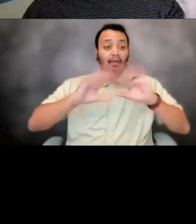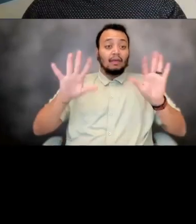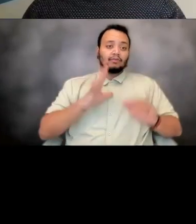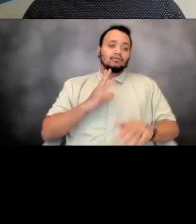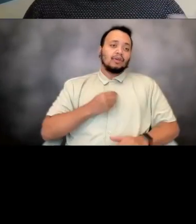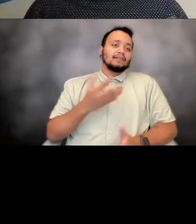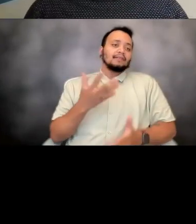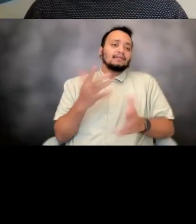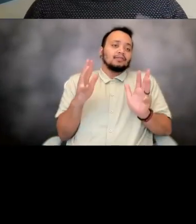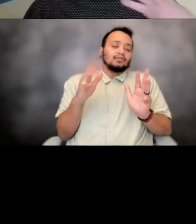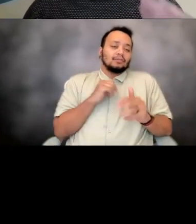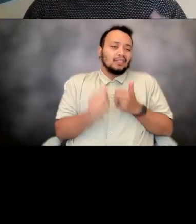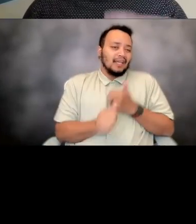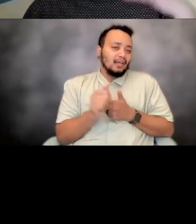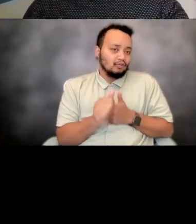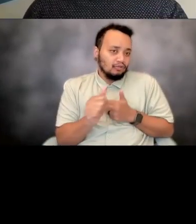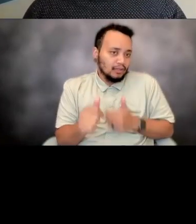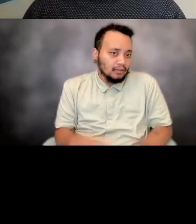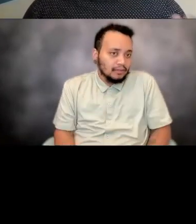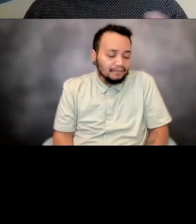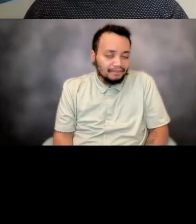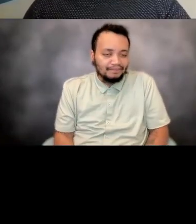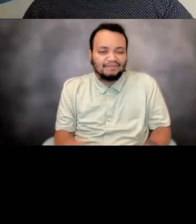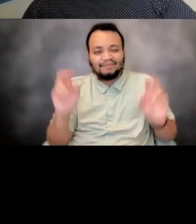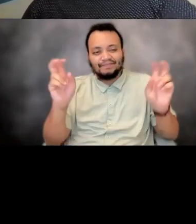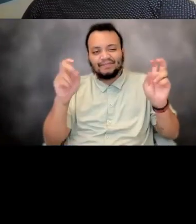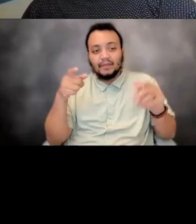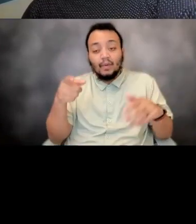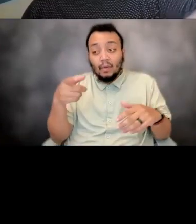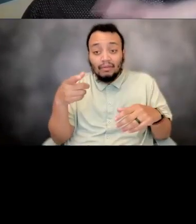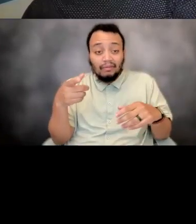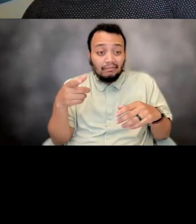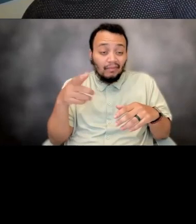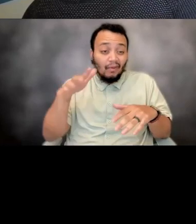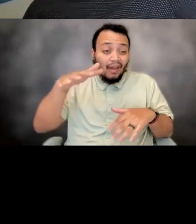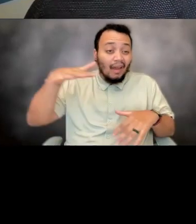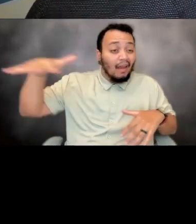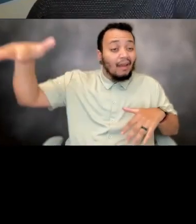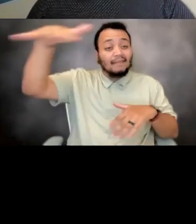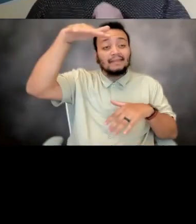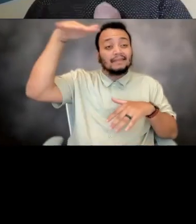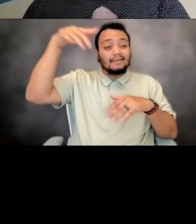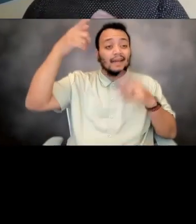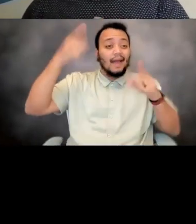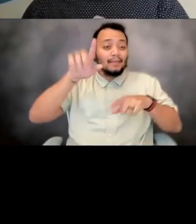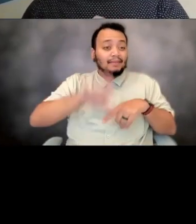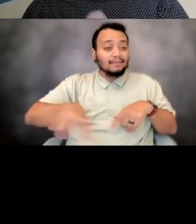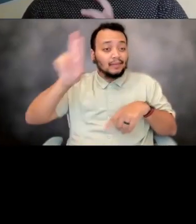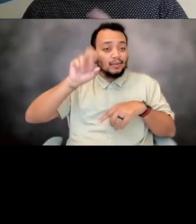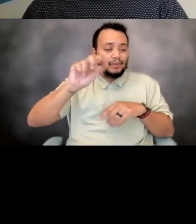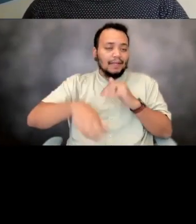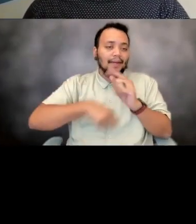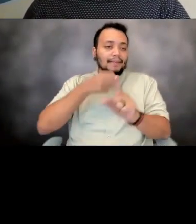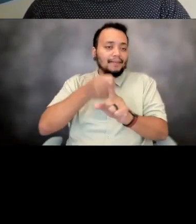So all of the stuff that's happening in the world is impacting the full lives of trans and nonbinary survivors.